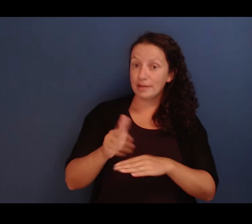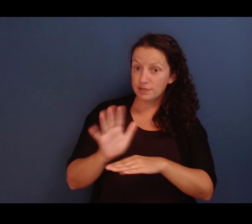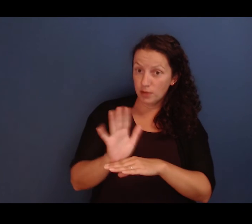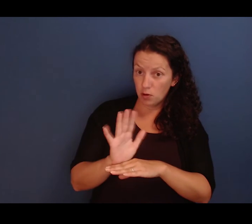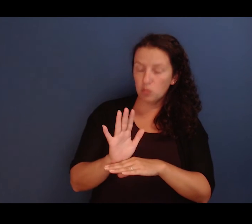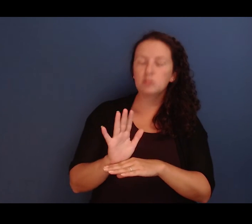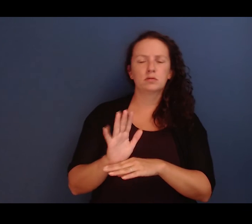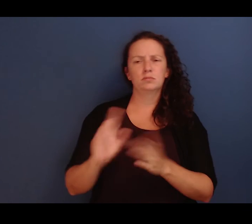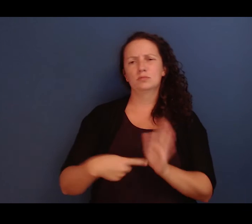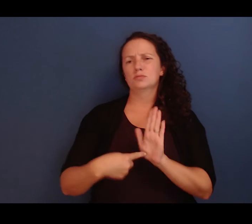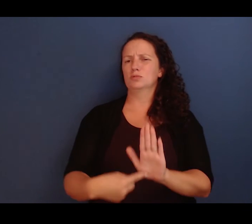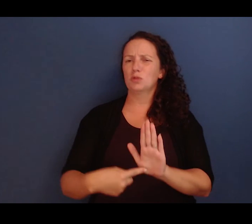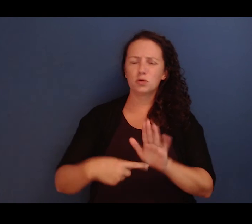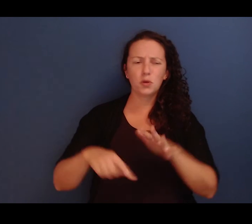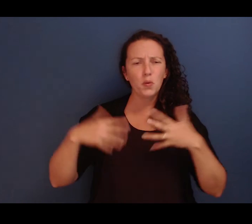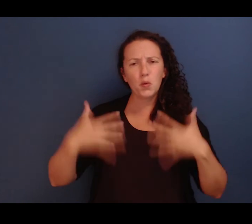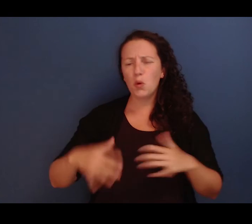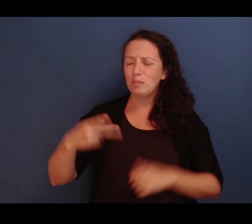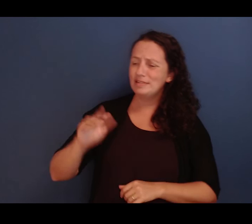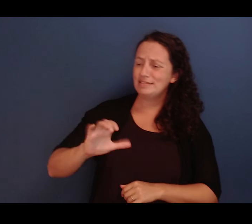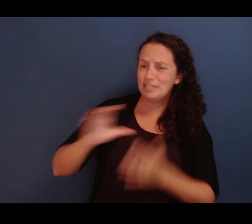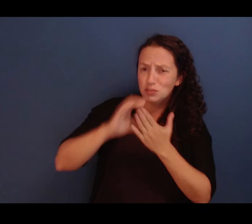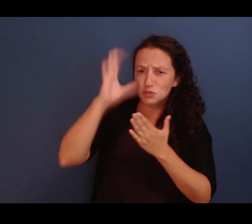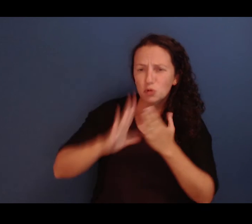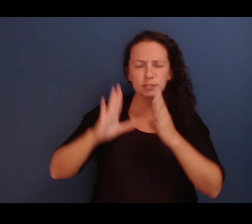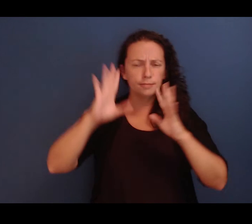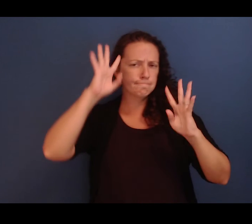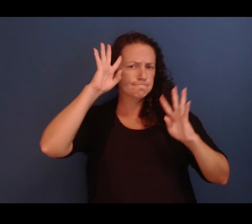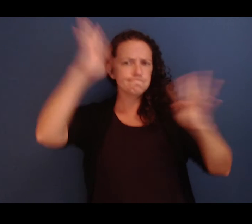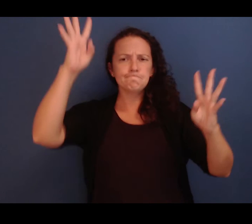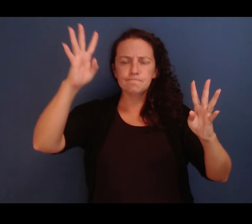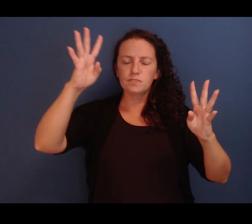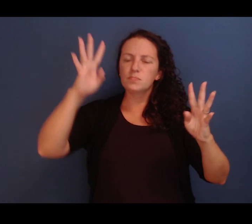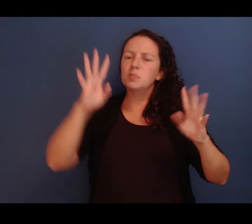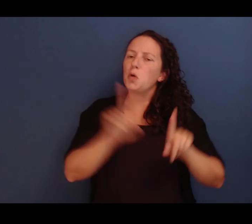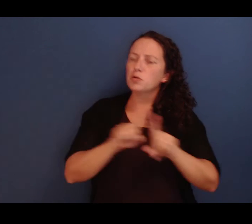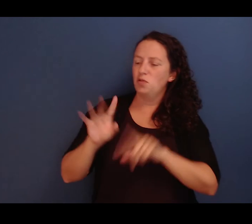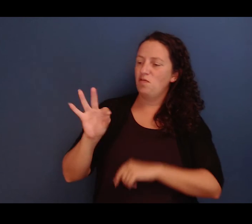Up next is a video that encapsulates the ingenuity of PCC students and the care and creativity